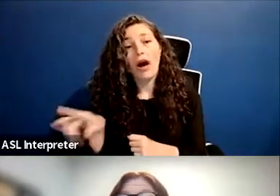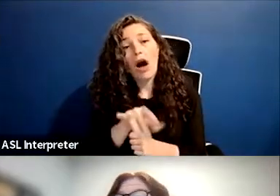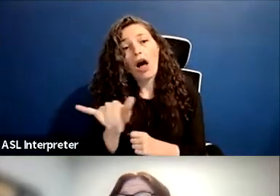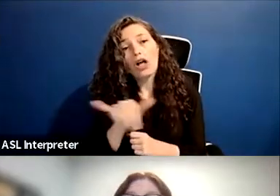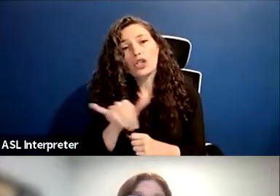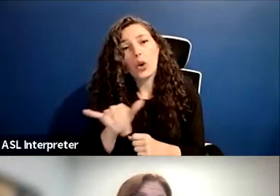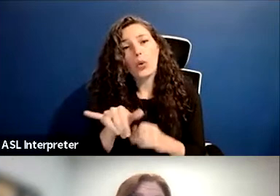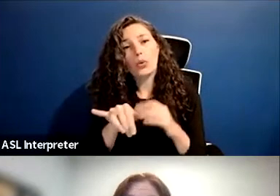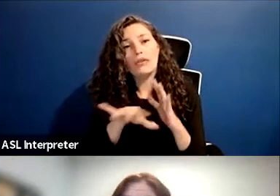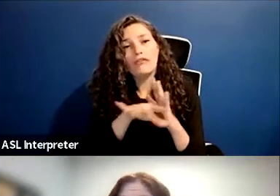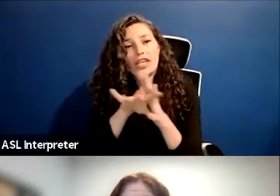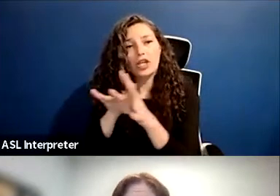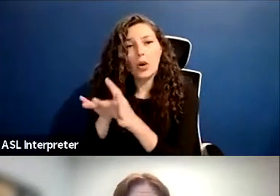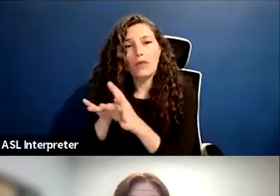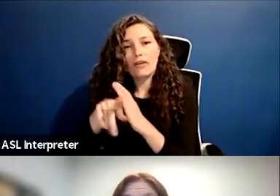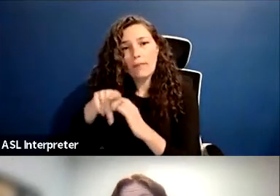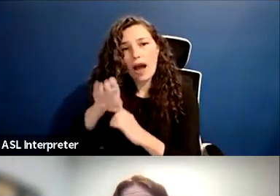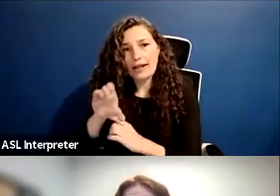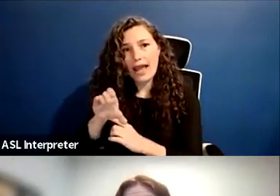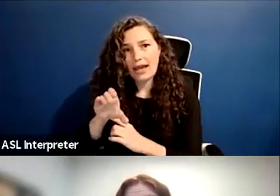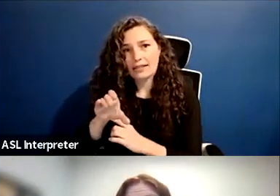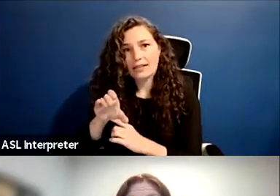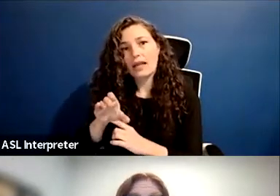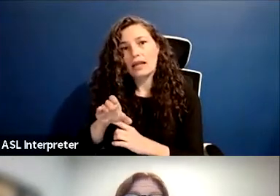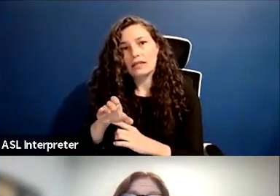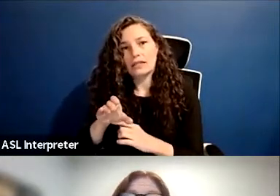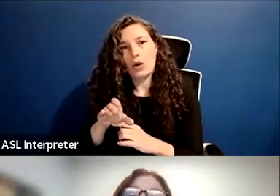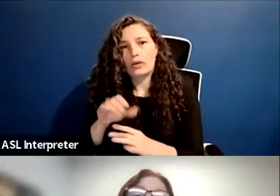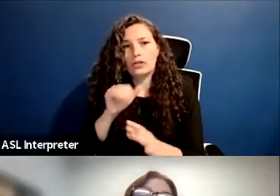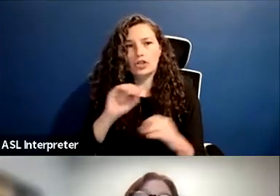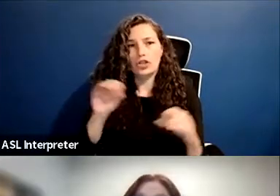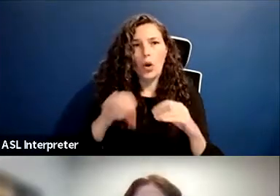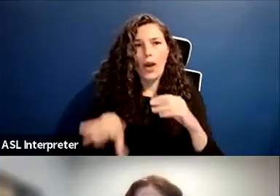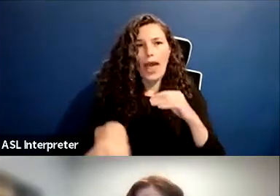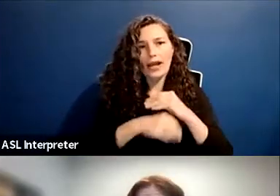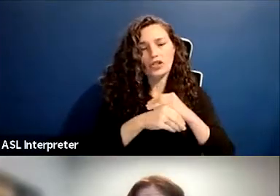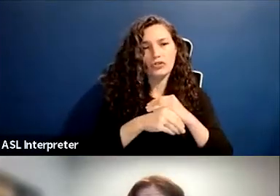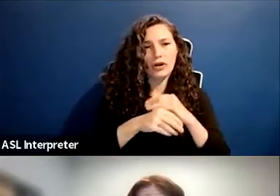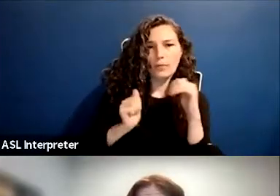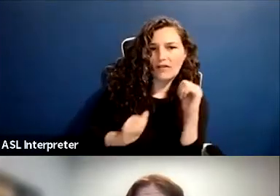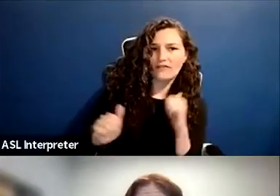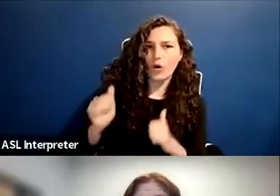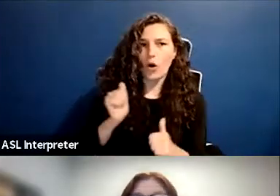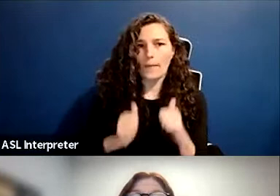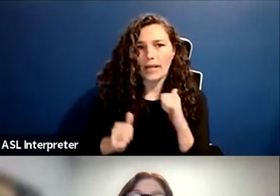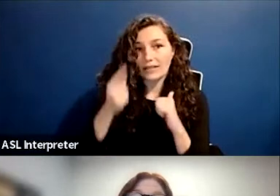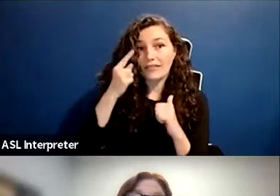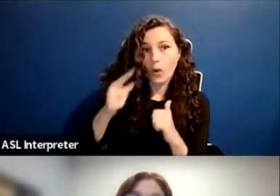so long as there's no direction to perform for the camera, no additional footage is integrated into it,